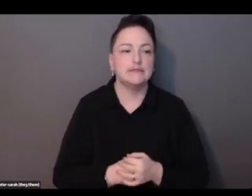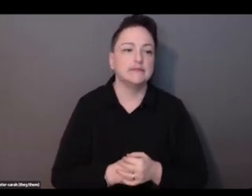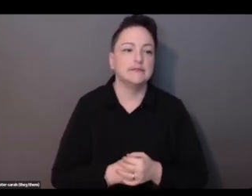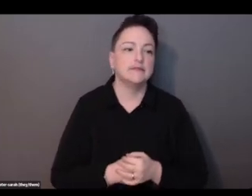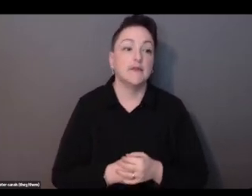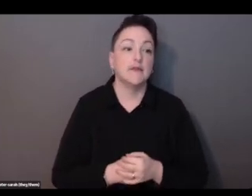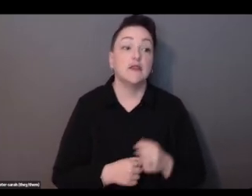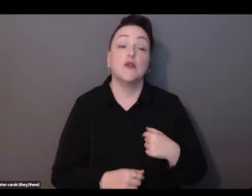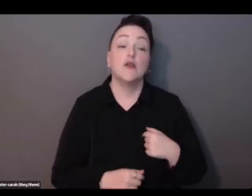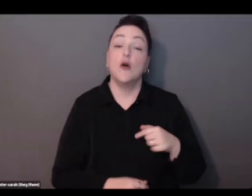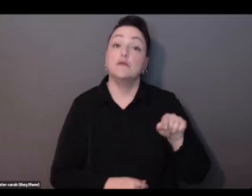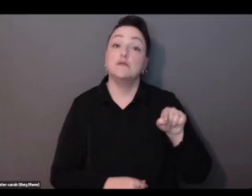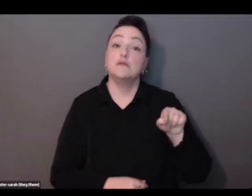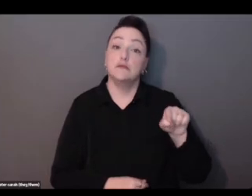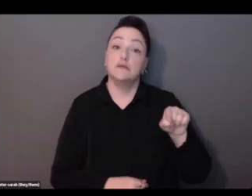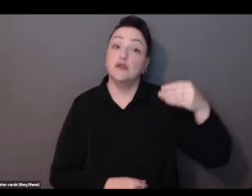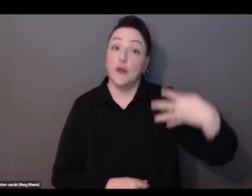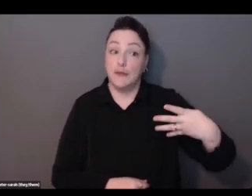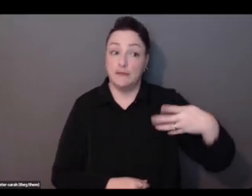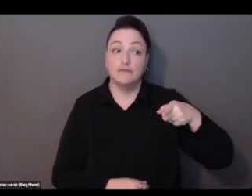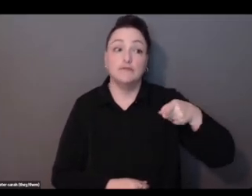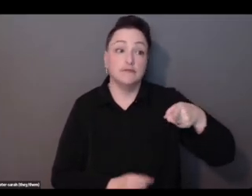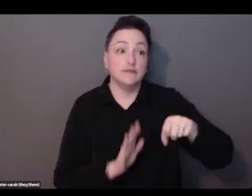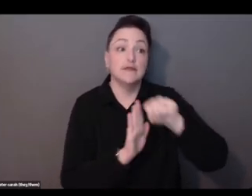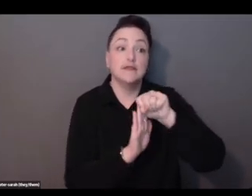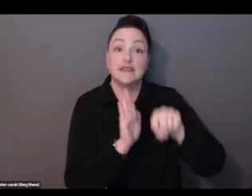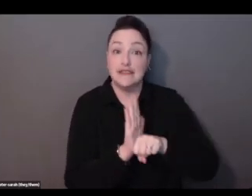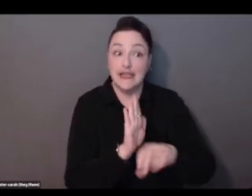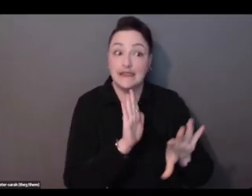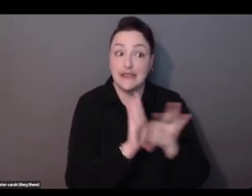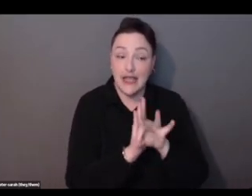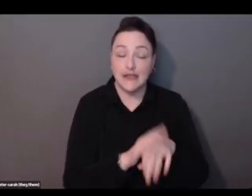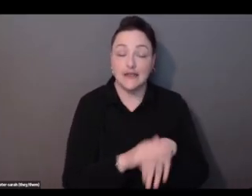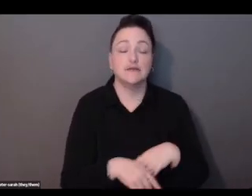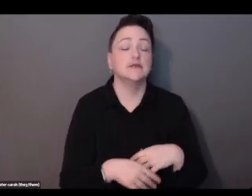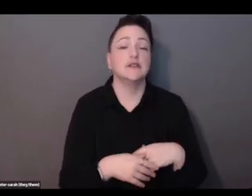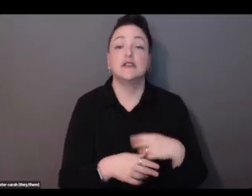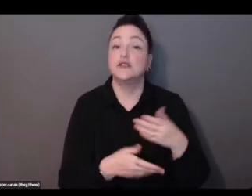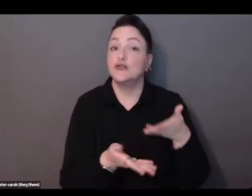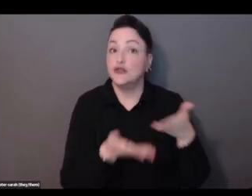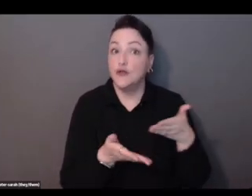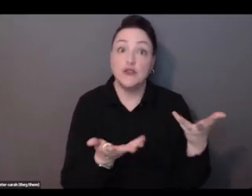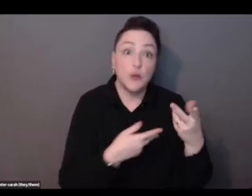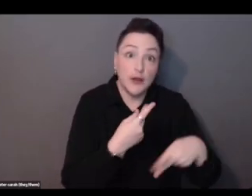by the type of Medicaid LTSS service. Under our descriptive statistics for the US,